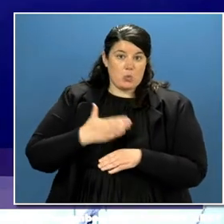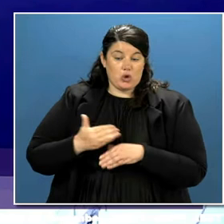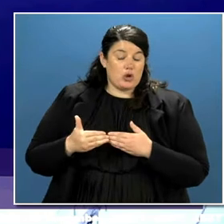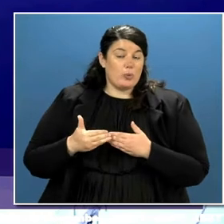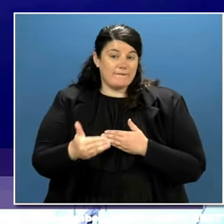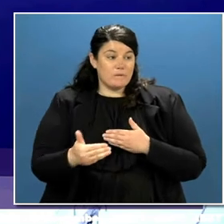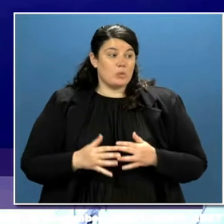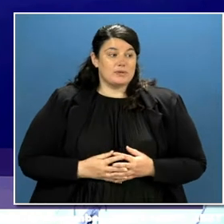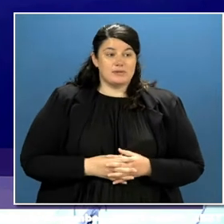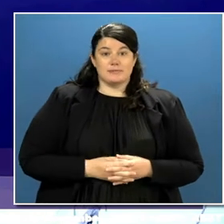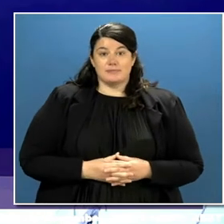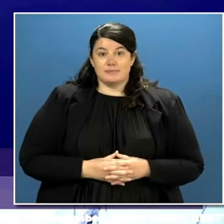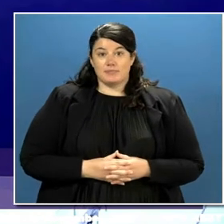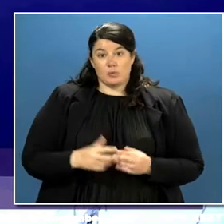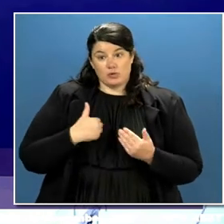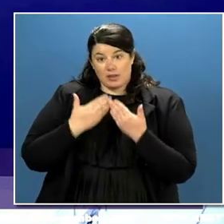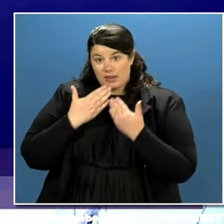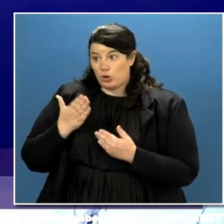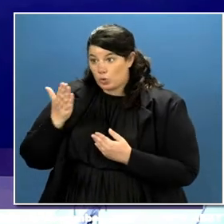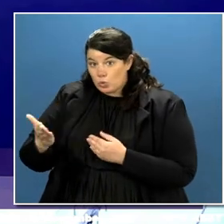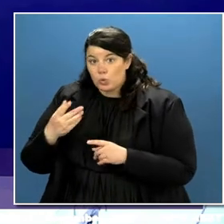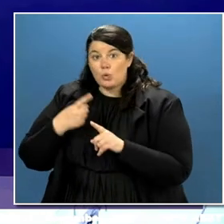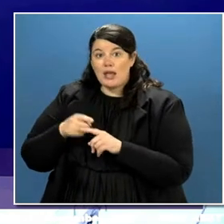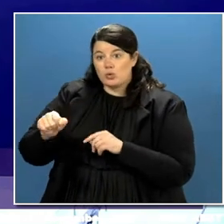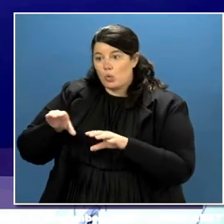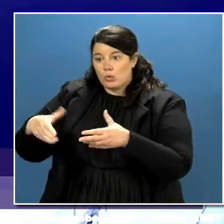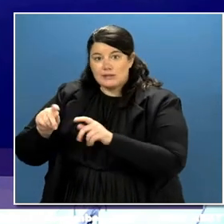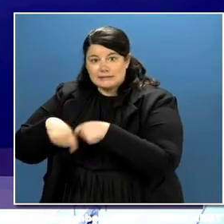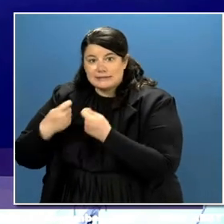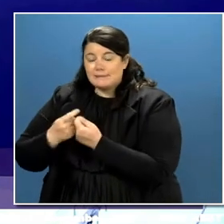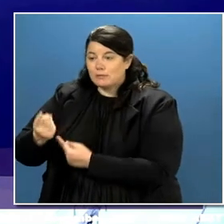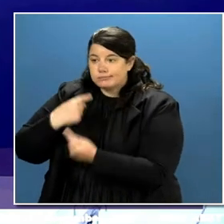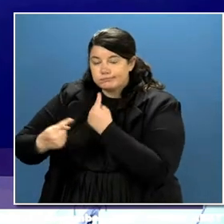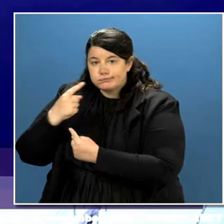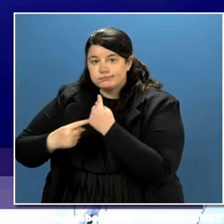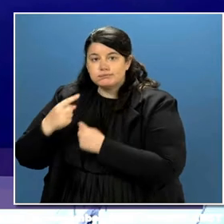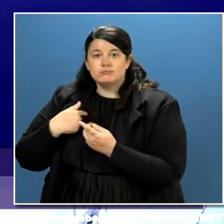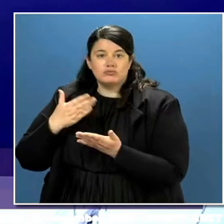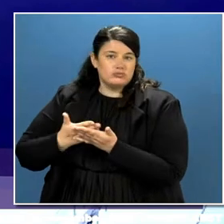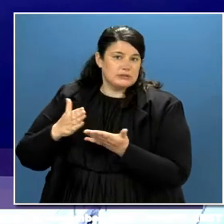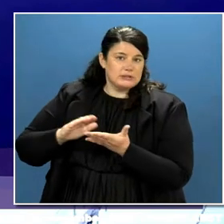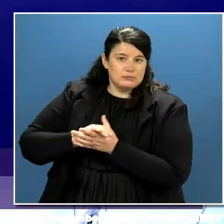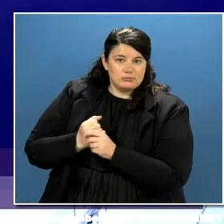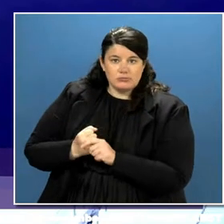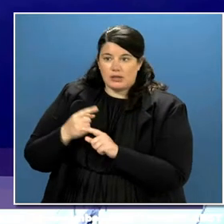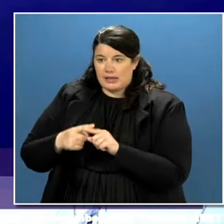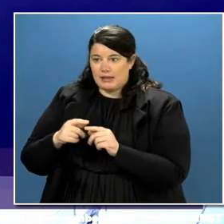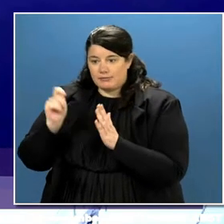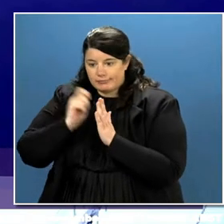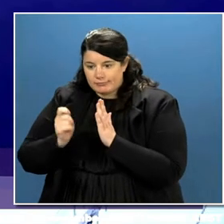I want to thank you and your Office on behalf of the Royal Commission, for the assistance you've provided in the responses to Issues Papers and other